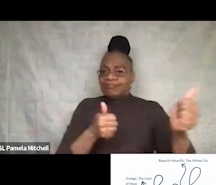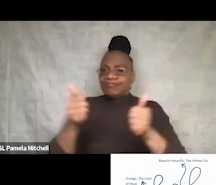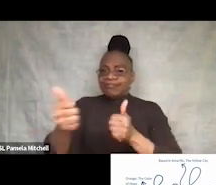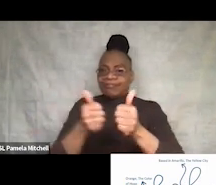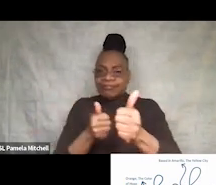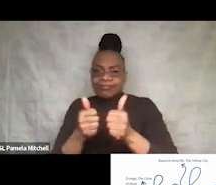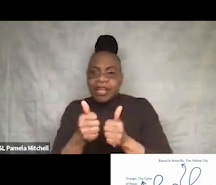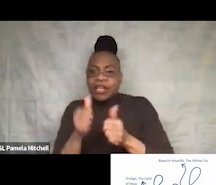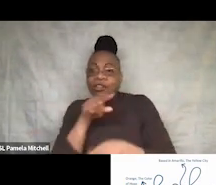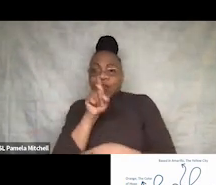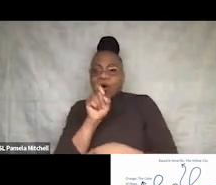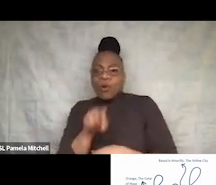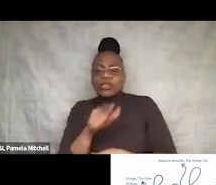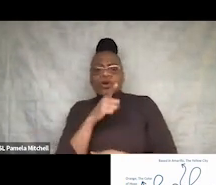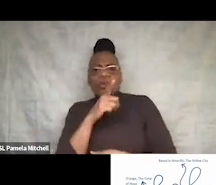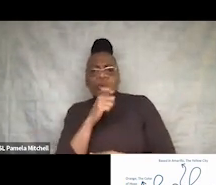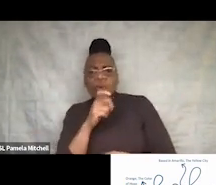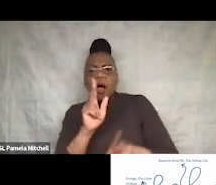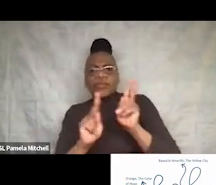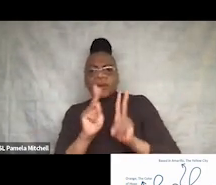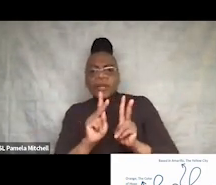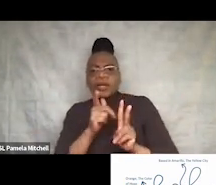who are the people that are gonna get things done